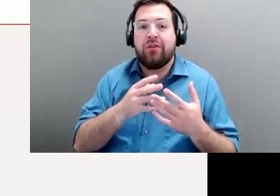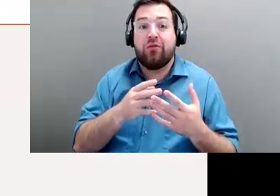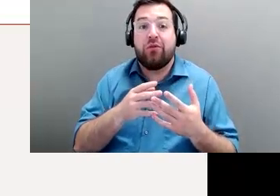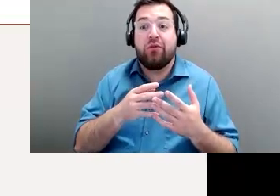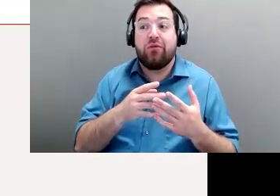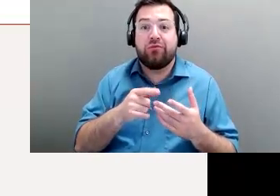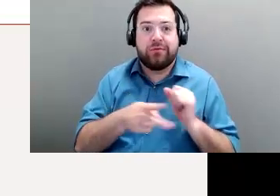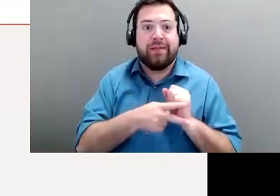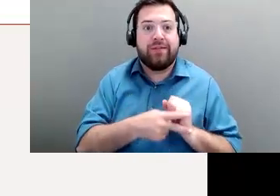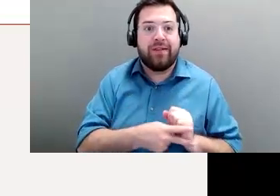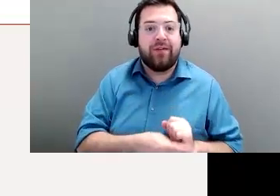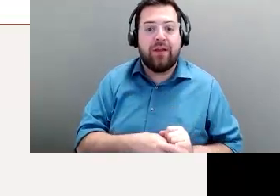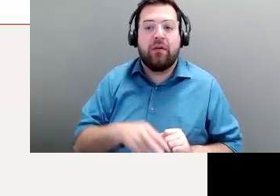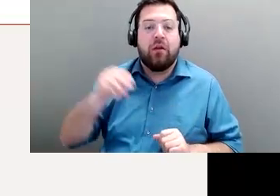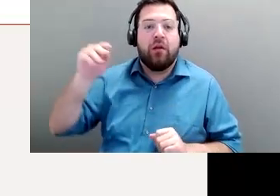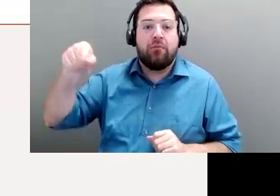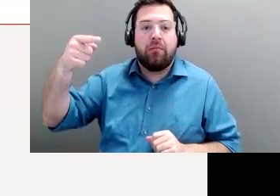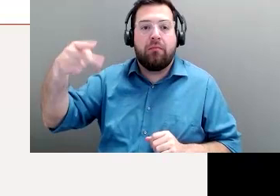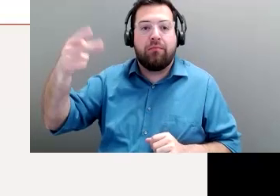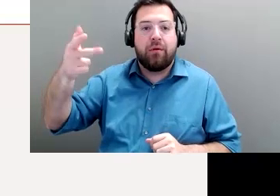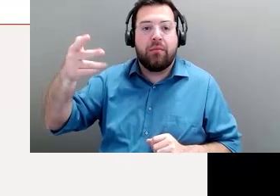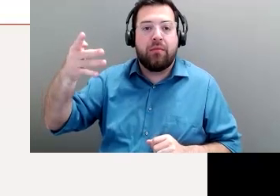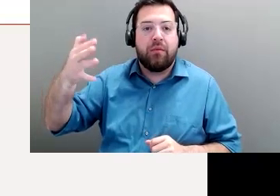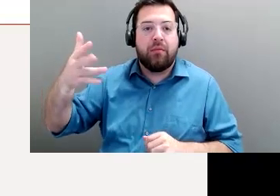But it will be there for you to be able to just automatically,